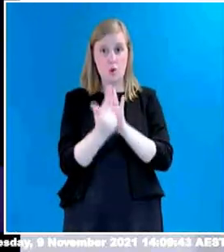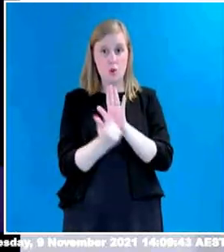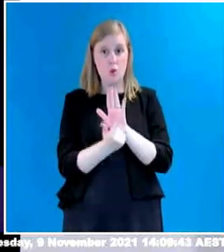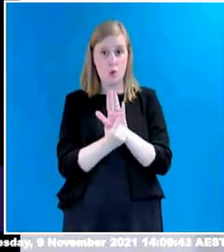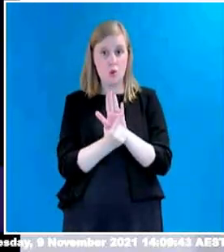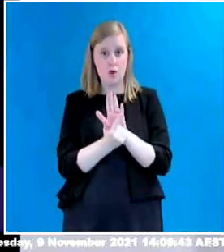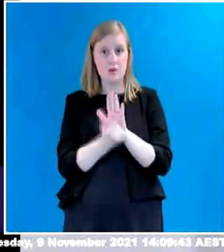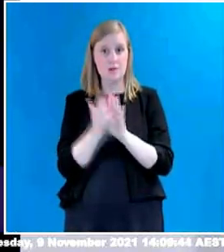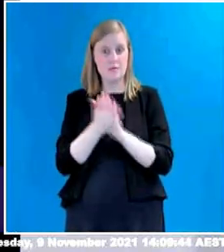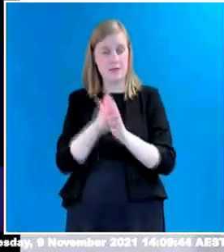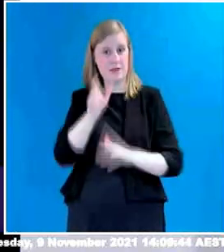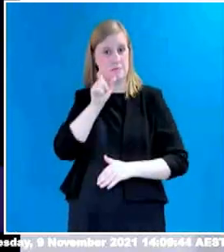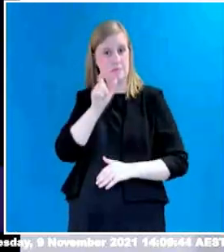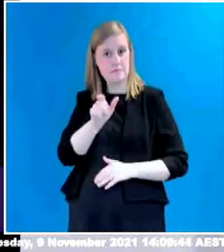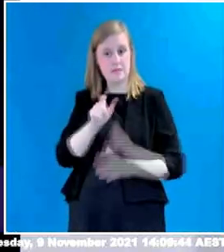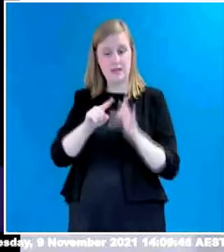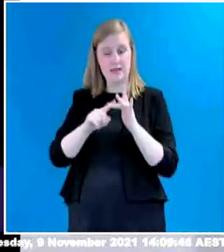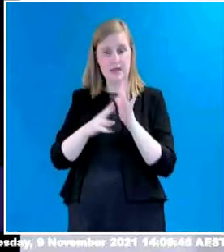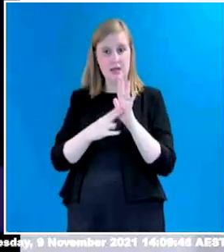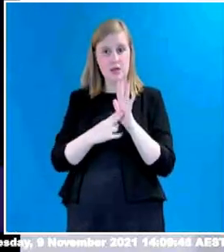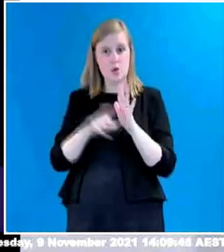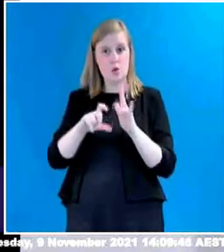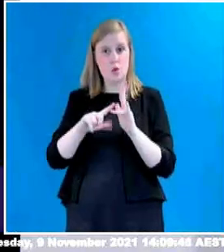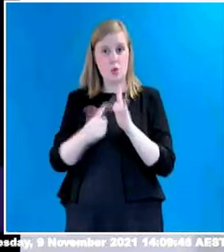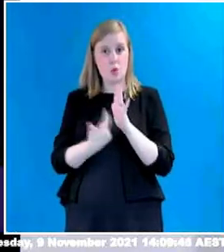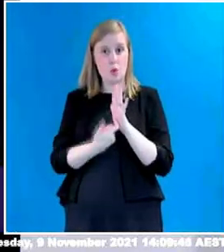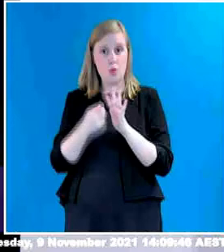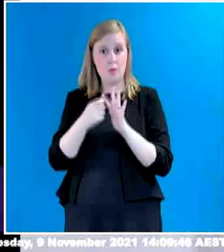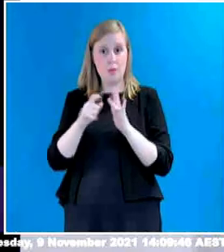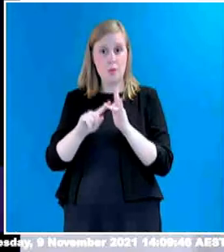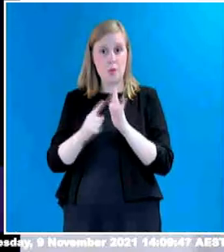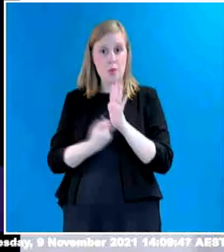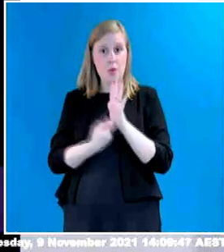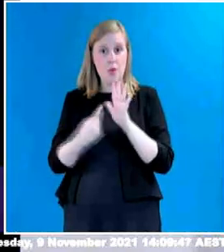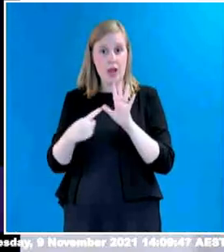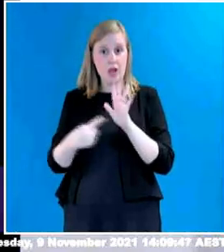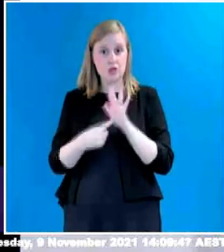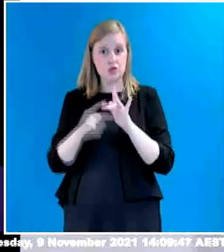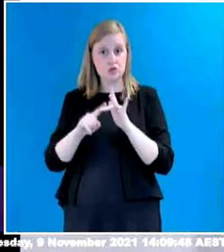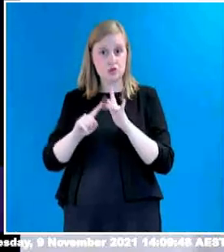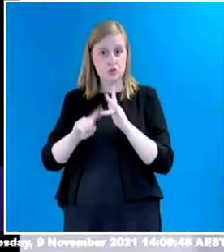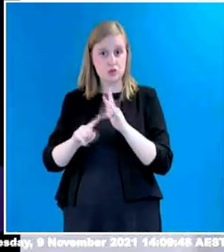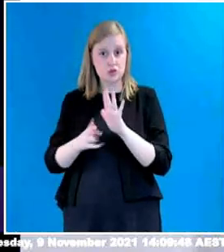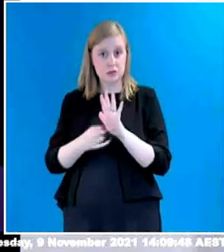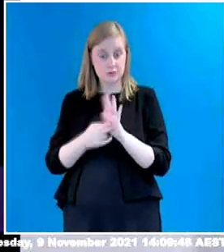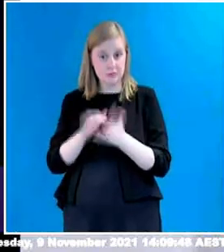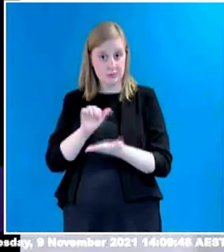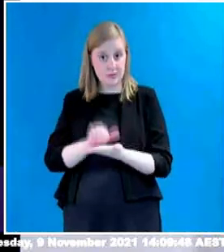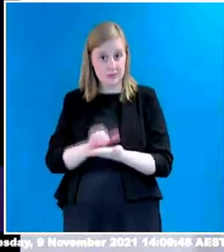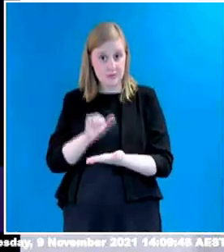Is that your understanding or use of that expression in the paper?